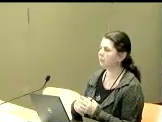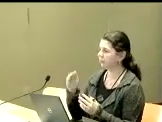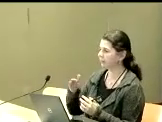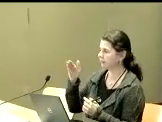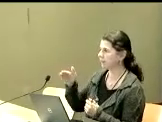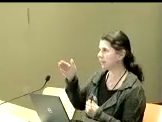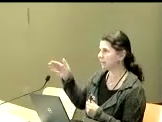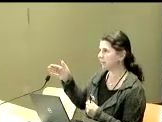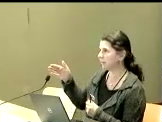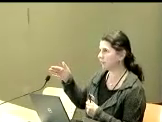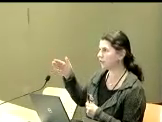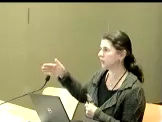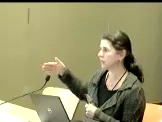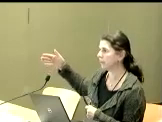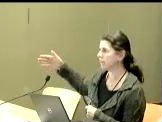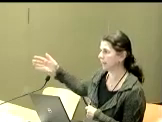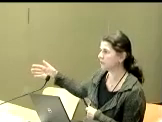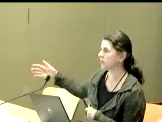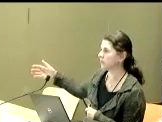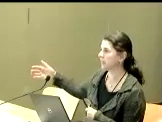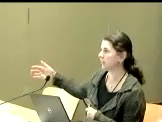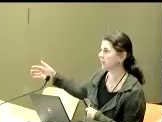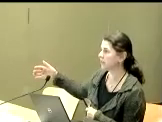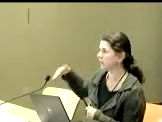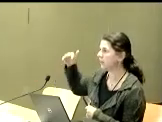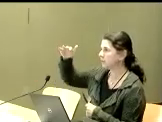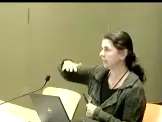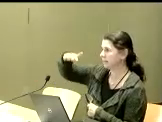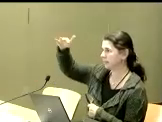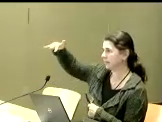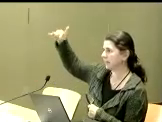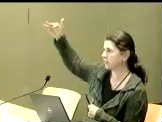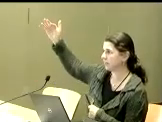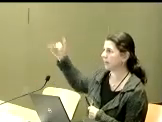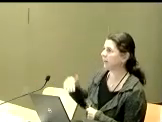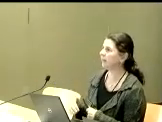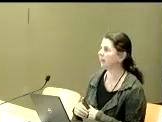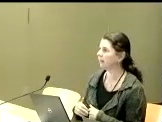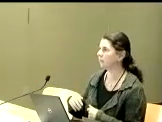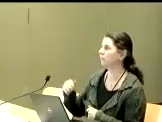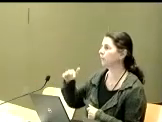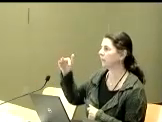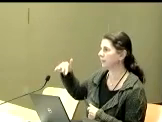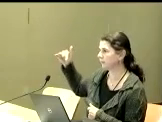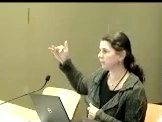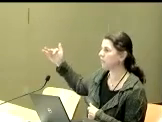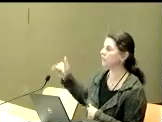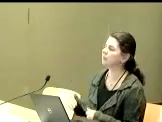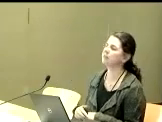with the successive versions of the national standards. So, that's actually an area that, with the different versions